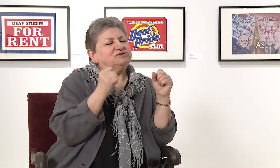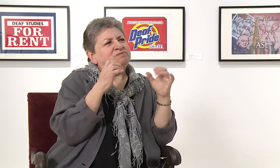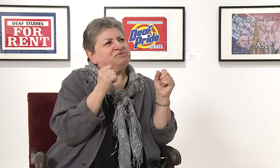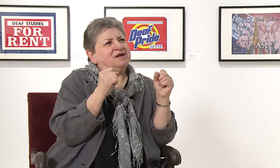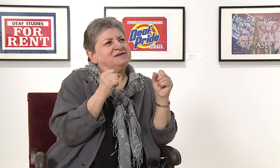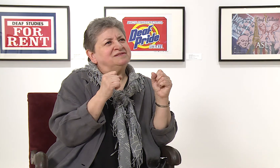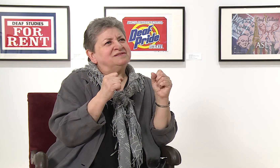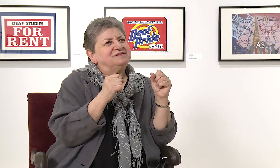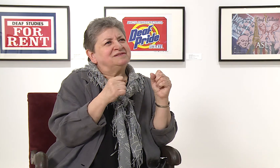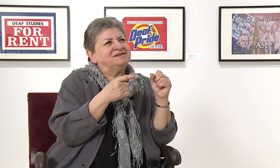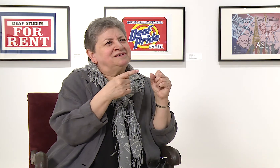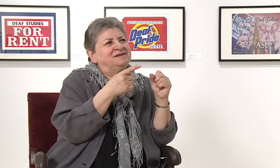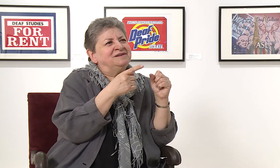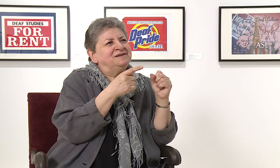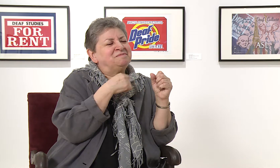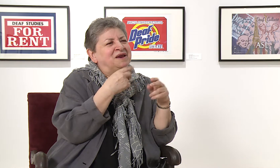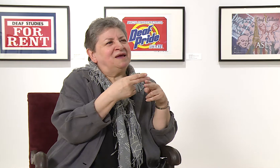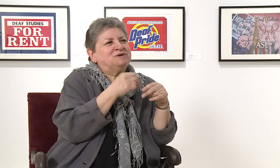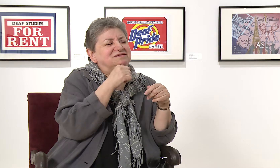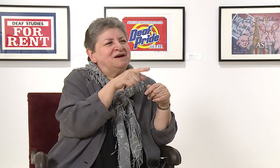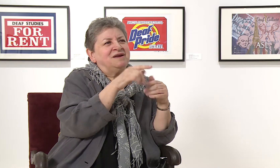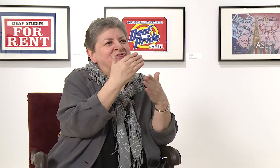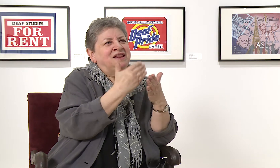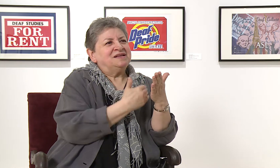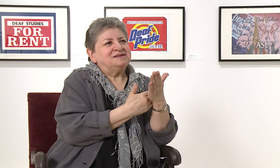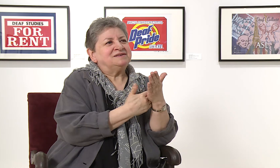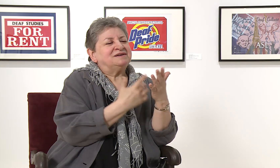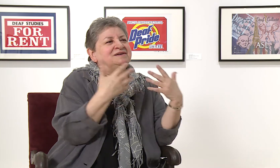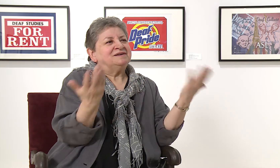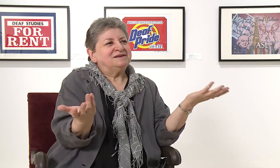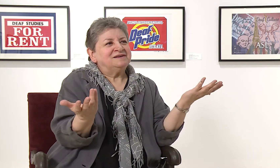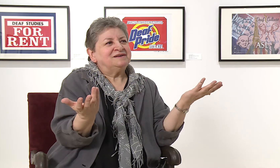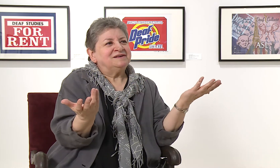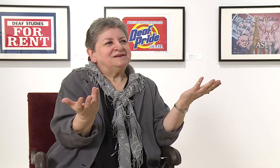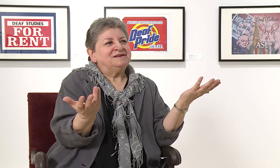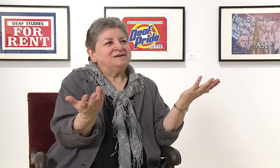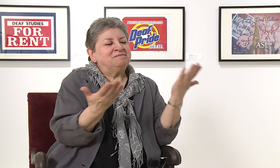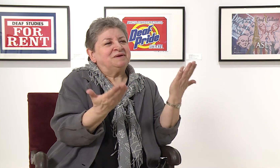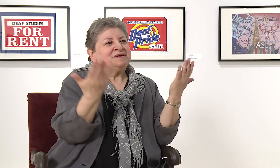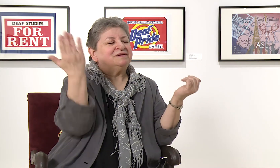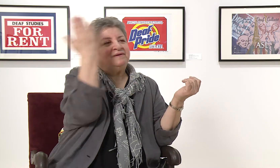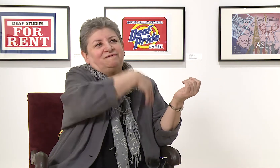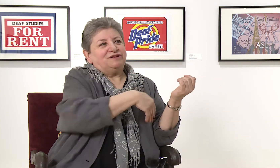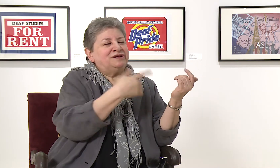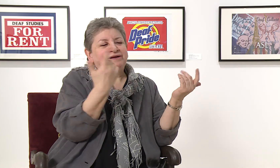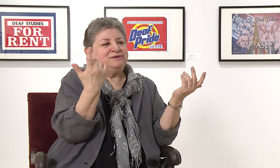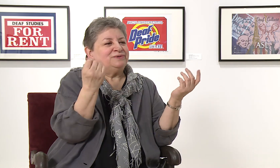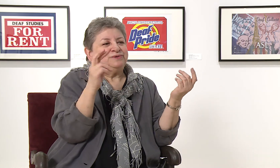and I was surprised that my name was absent from the list of originators of the movement.